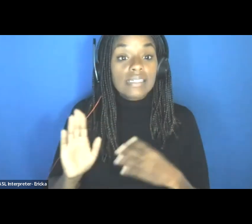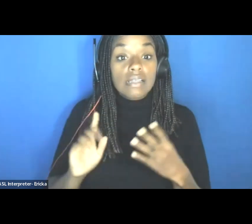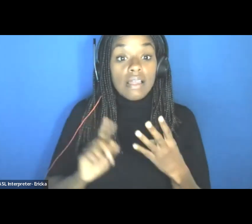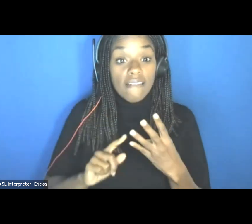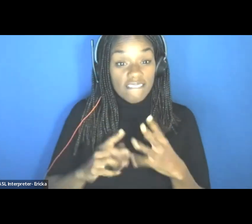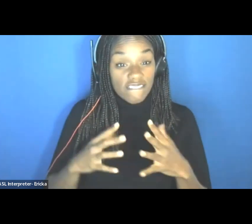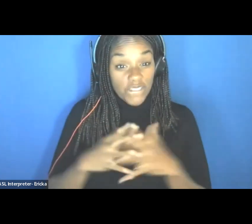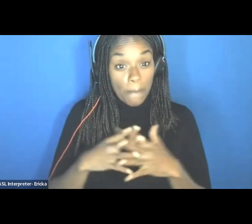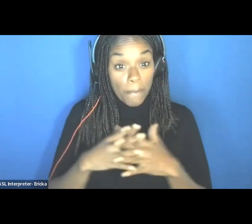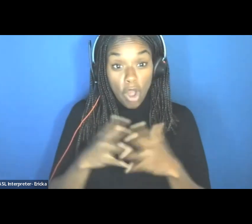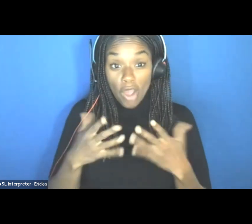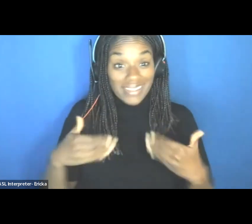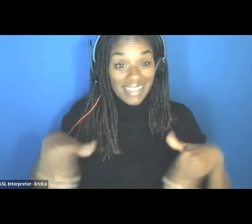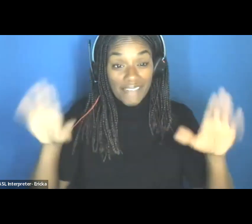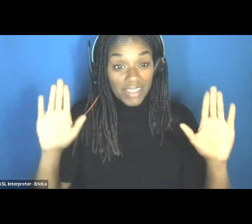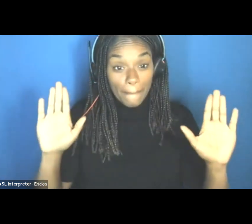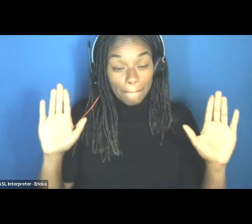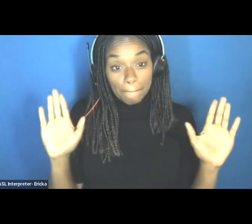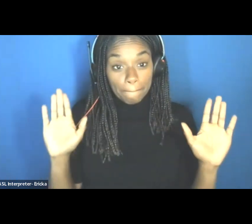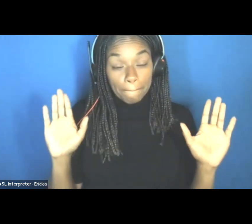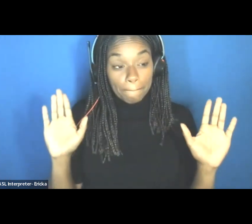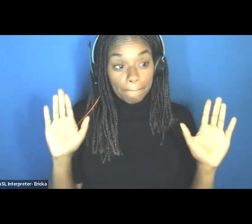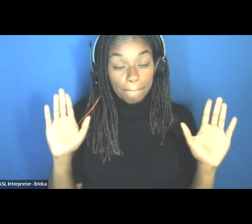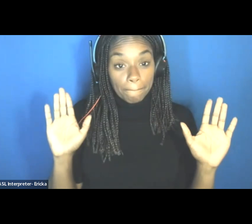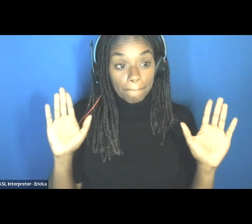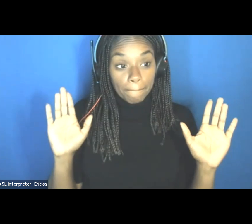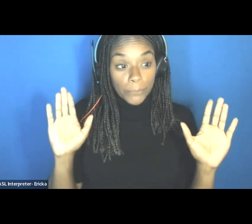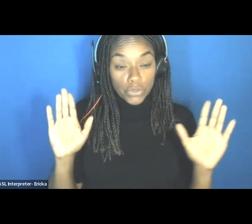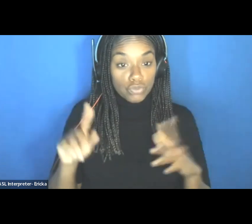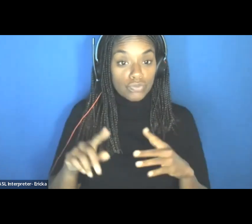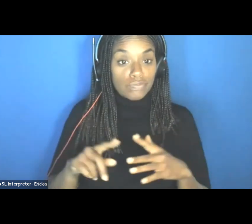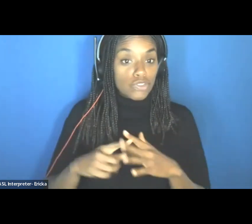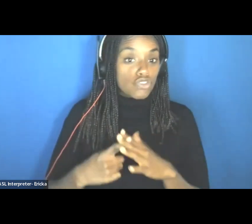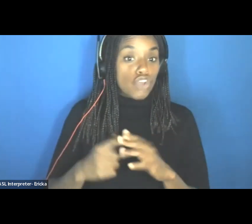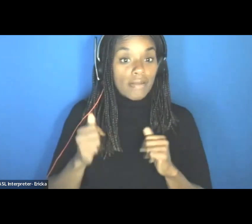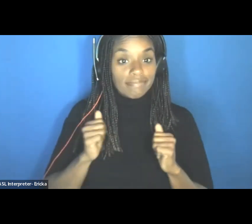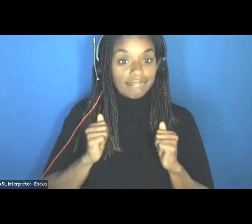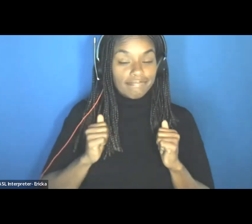He also in a number movies.